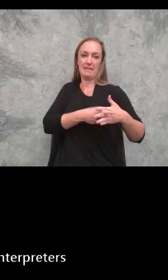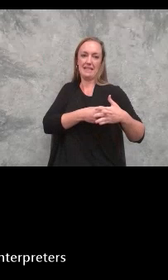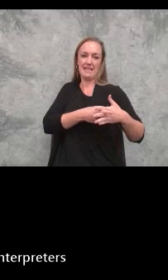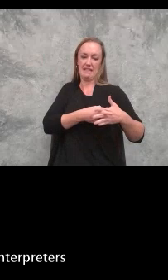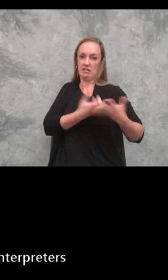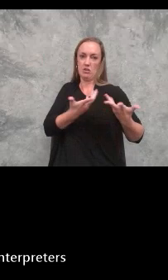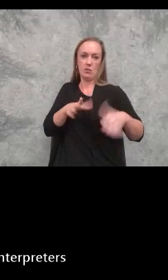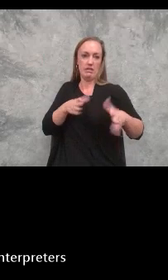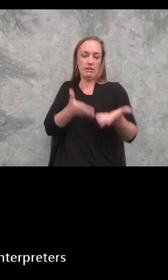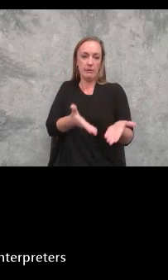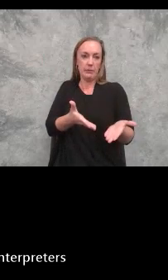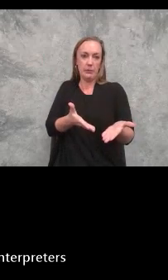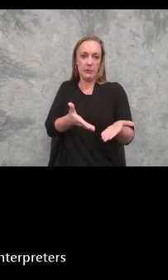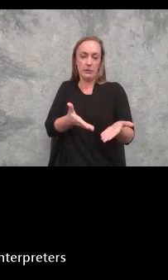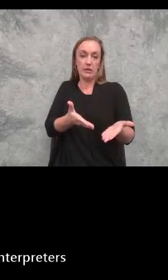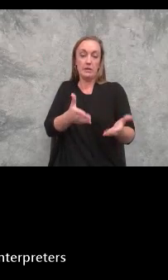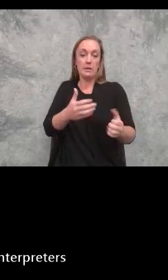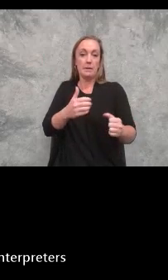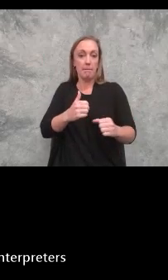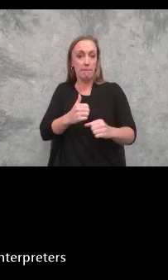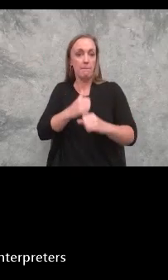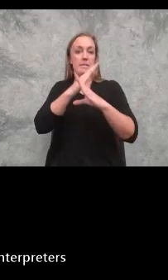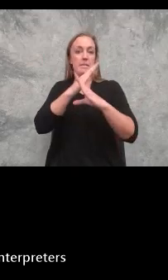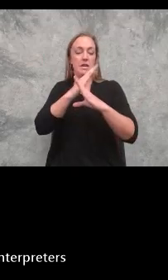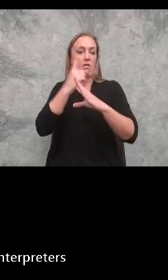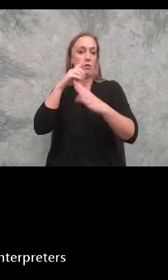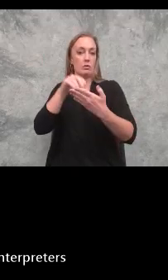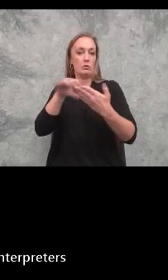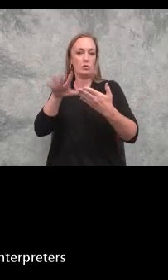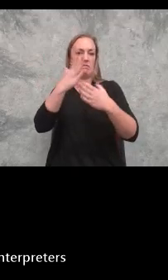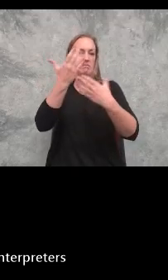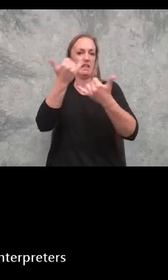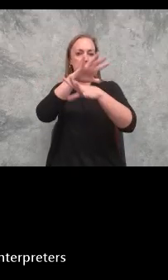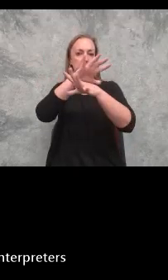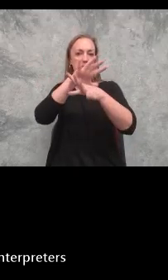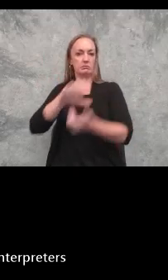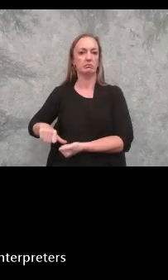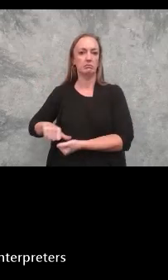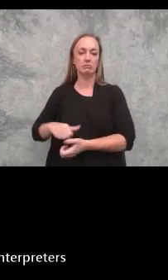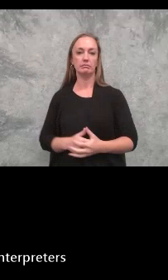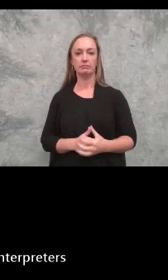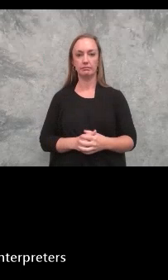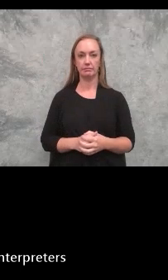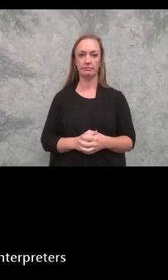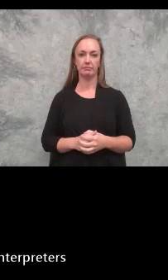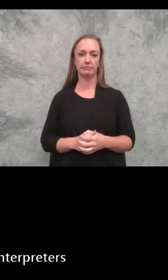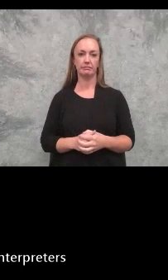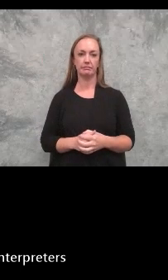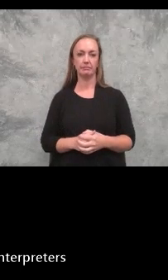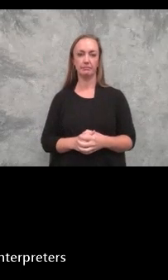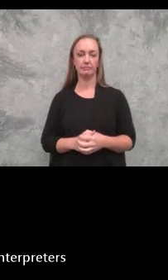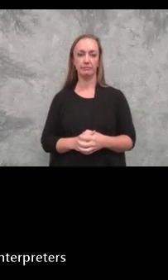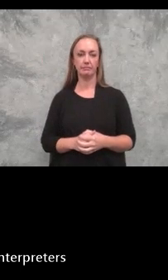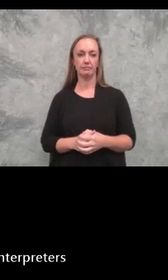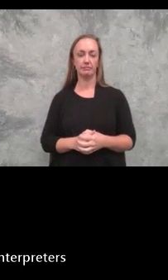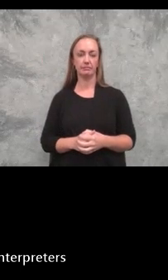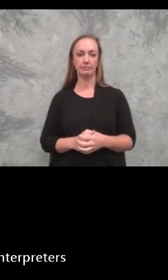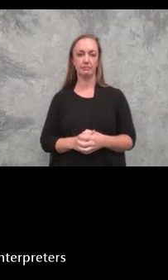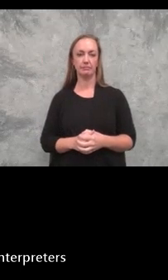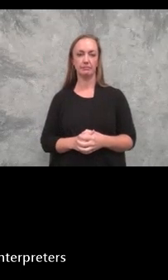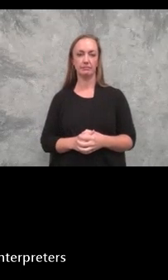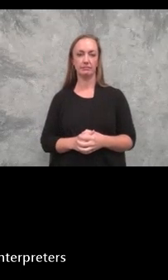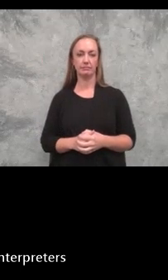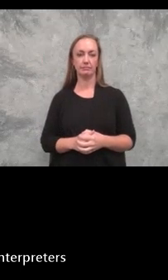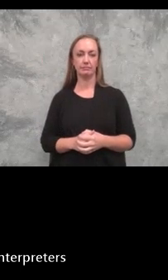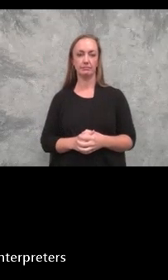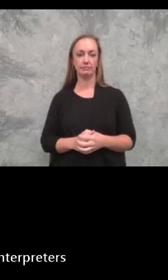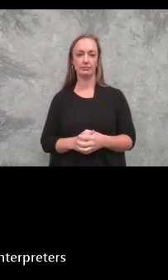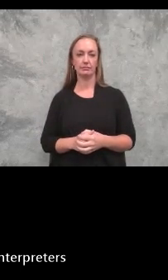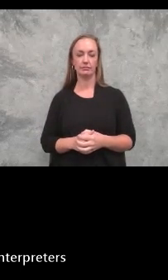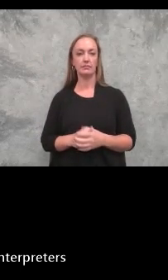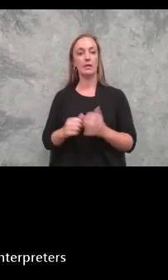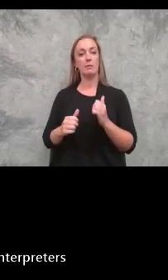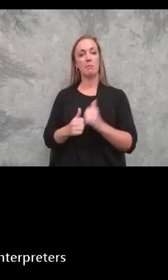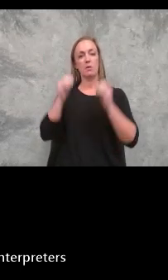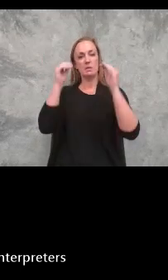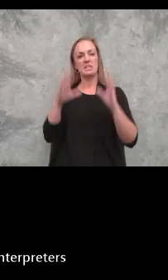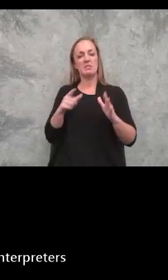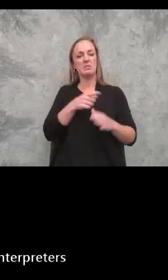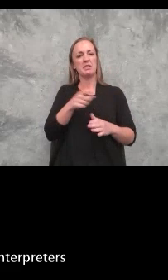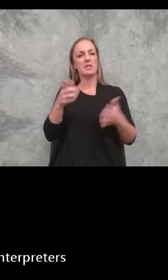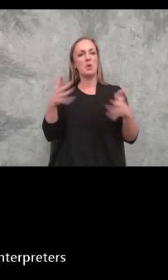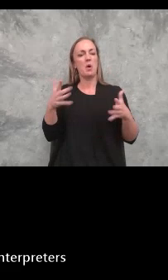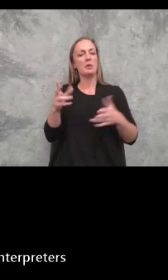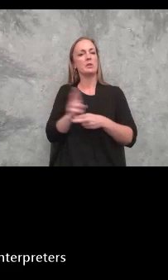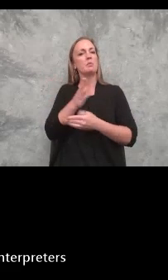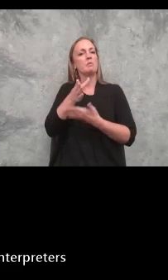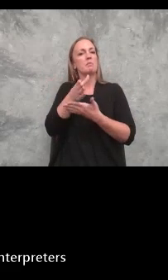removes the barriers surrounding our students. Most teachers are already using aspects of UDL